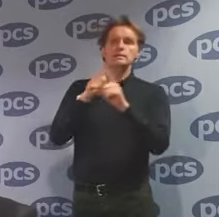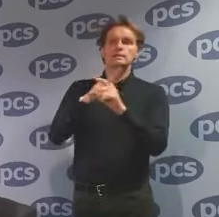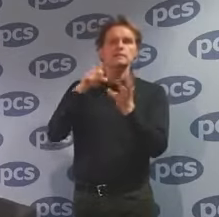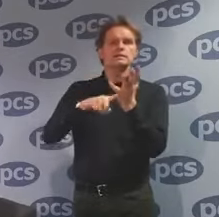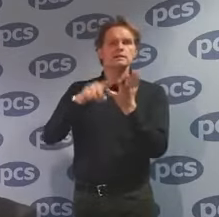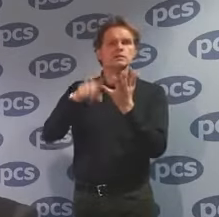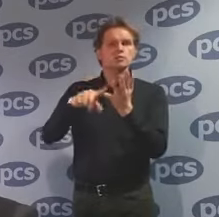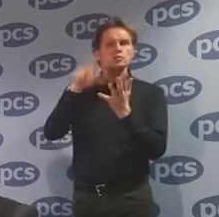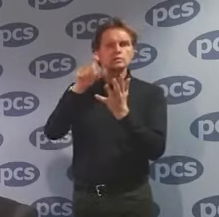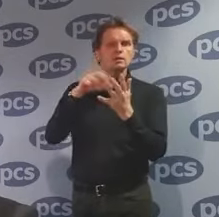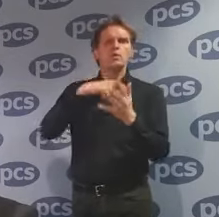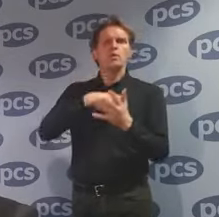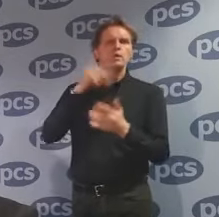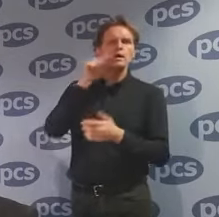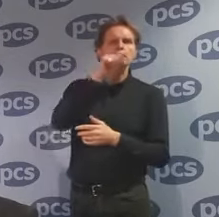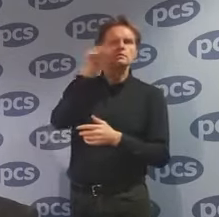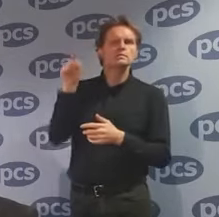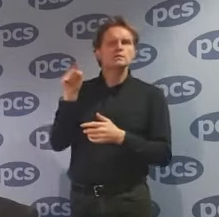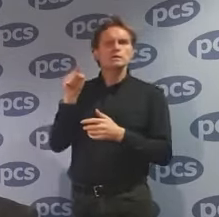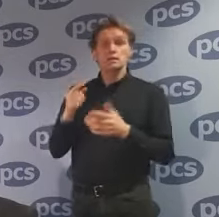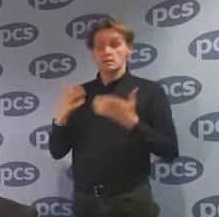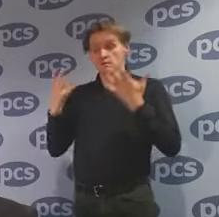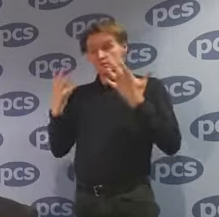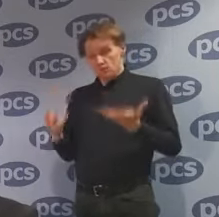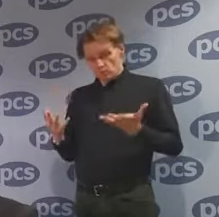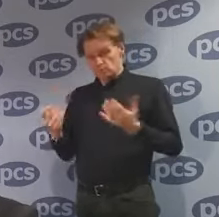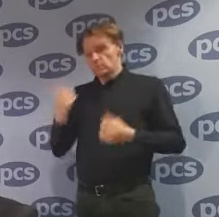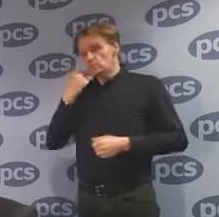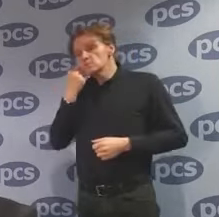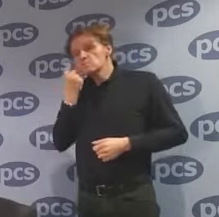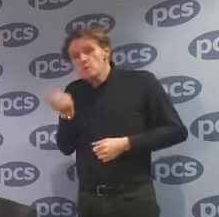immediate future is we have a discussion tomorrow we've got to carry on